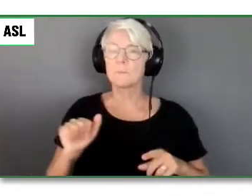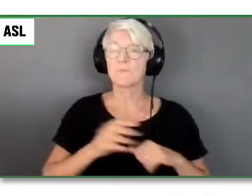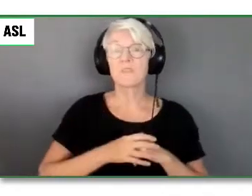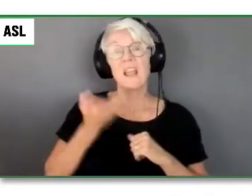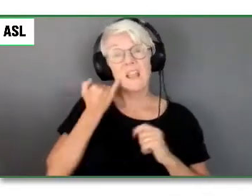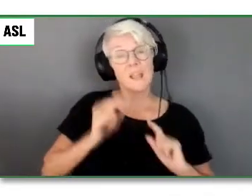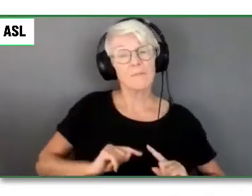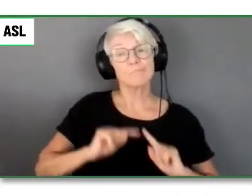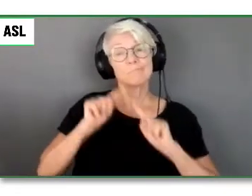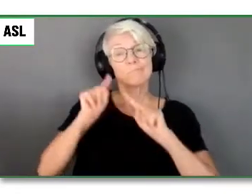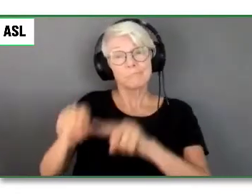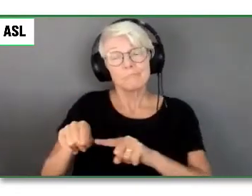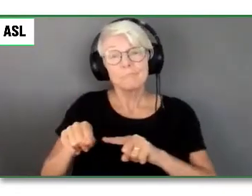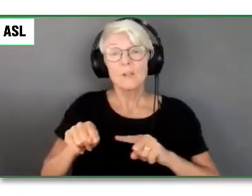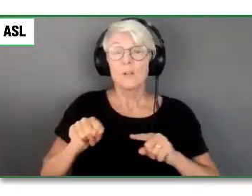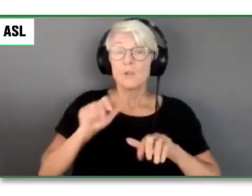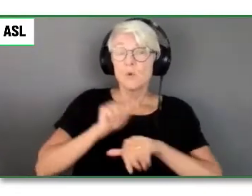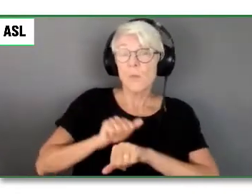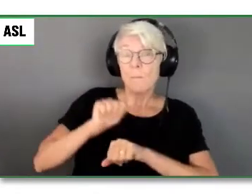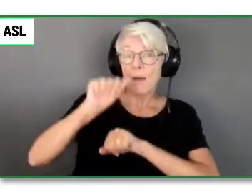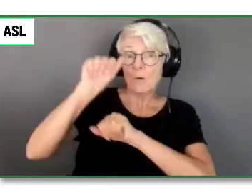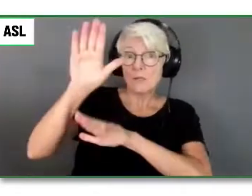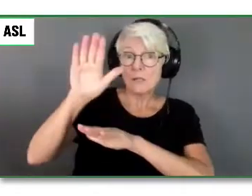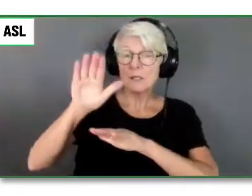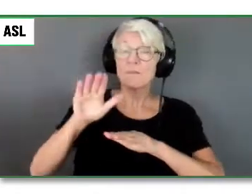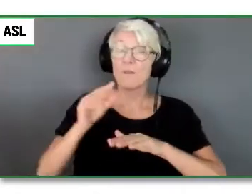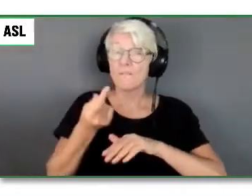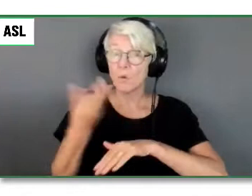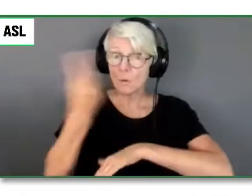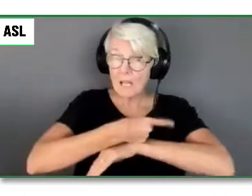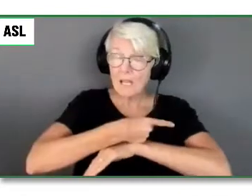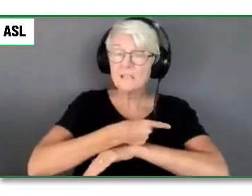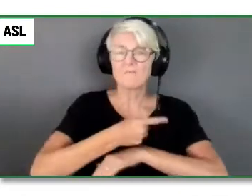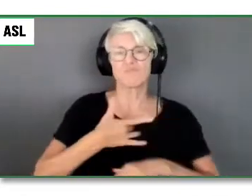to the mountain, I usually stay at the Canmore Rotary House when I'm going to